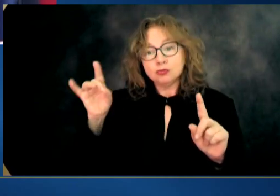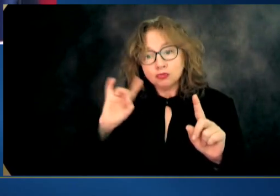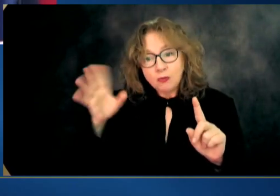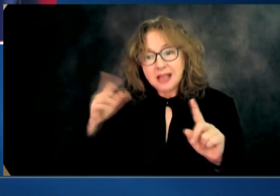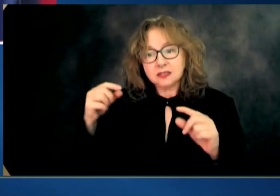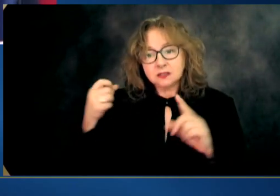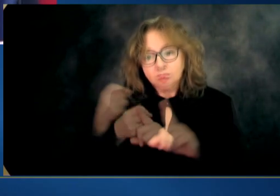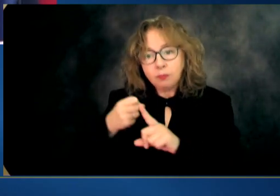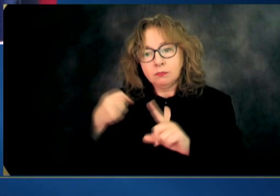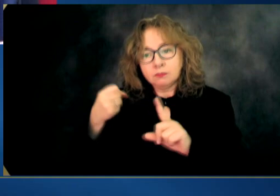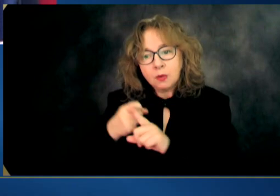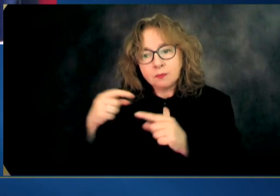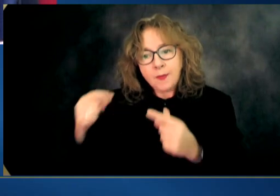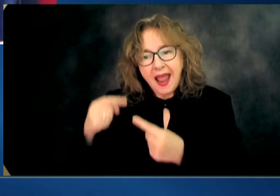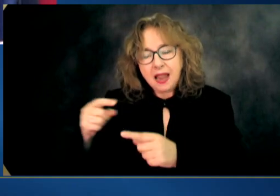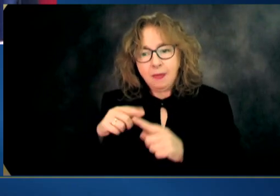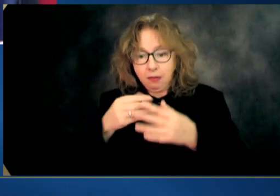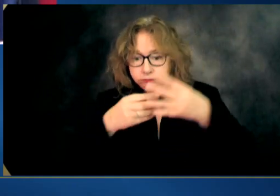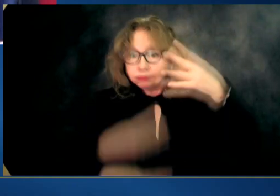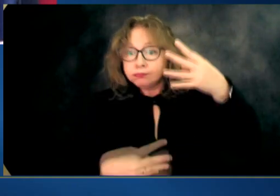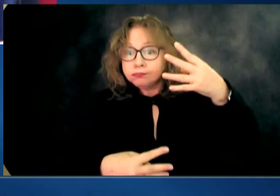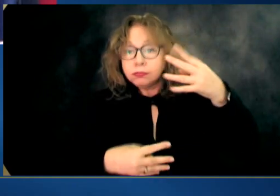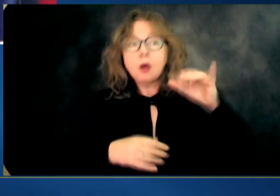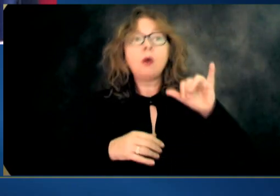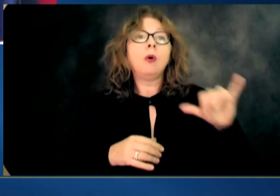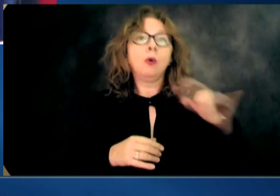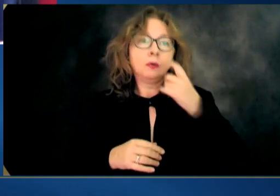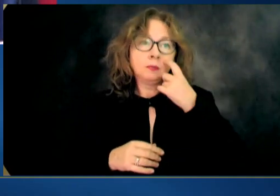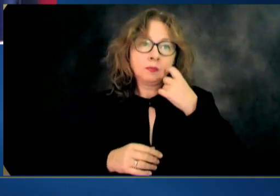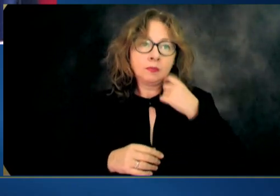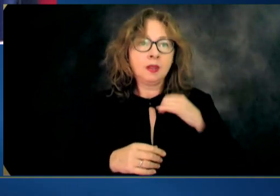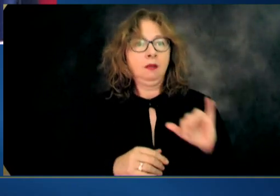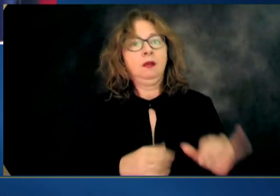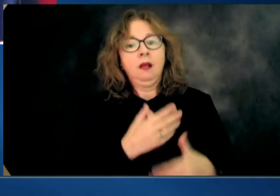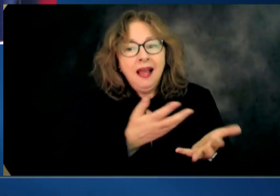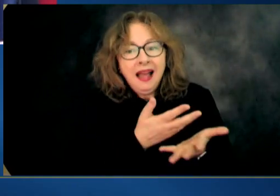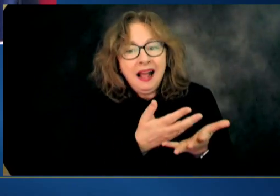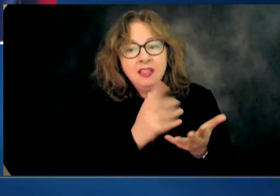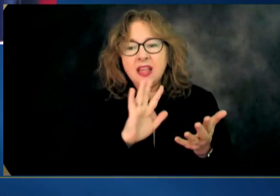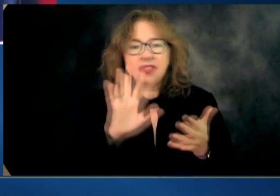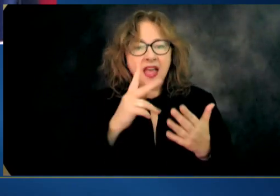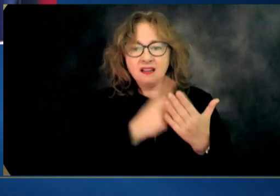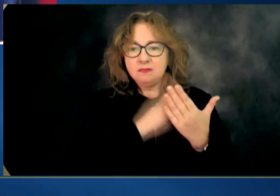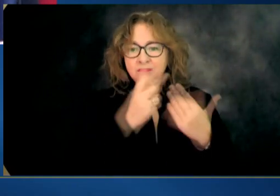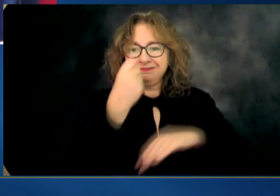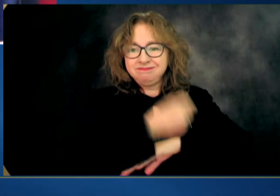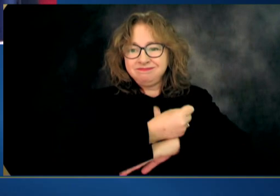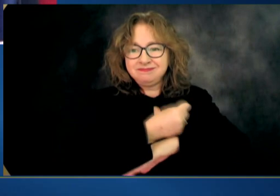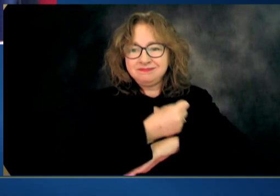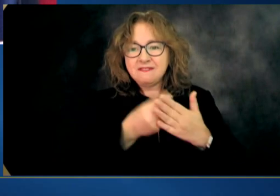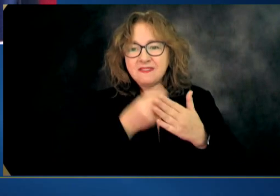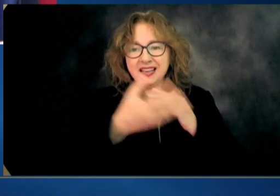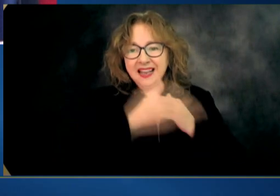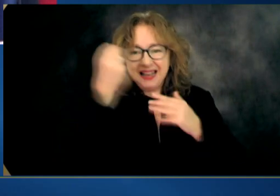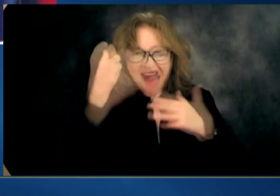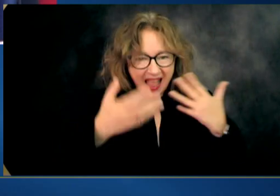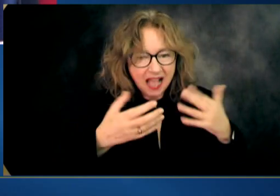unfortunately, they lost funding and they lost their program. And in about 2020 is